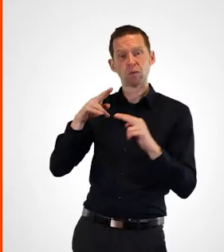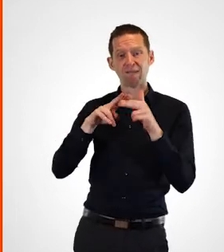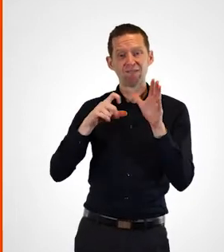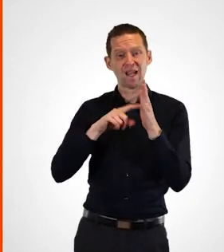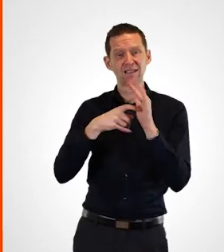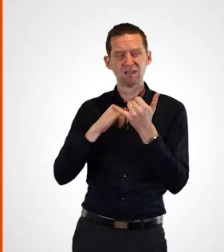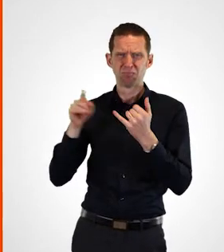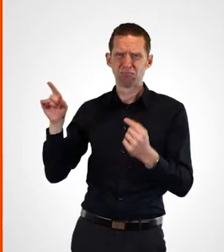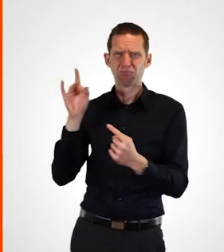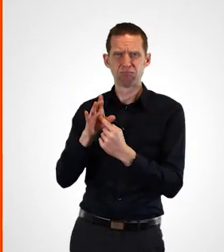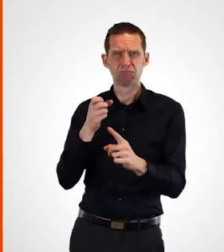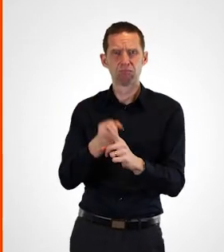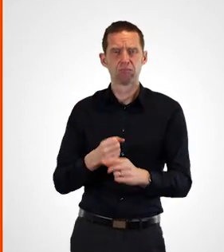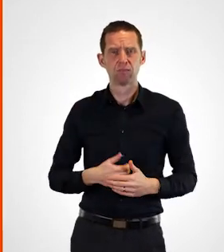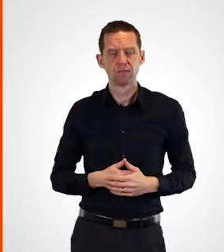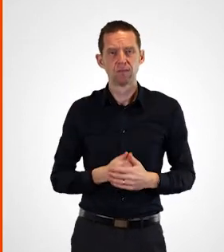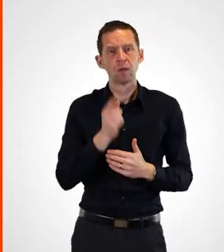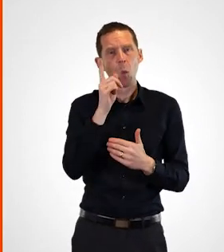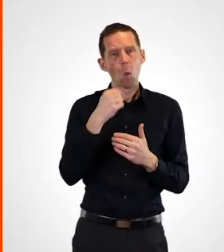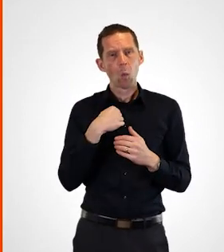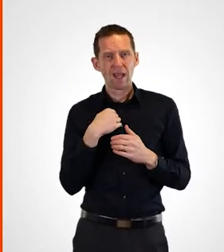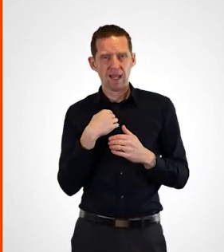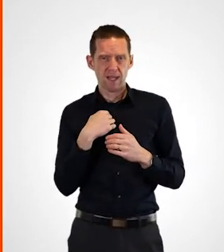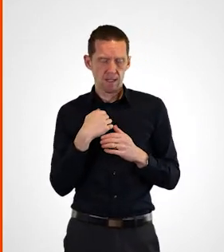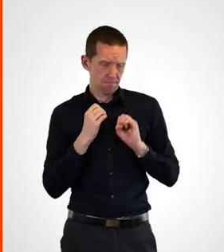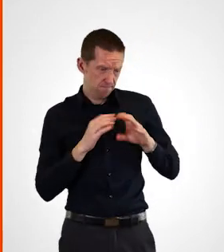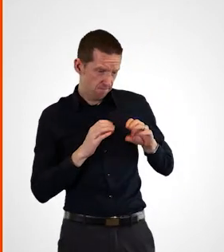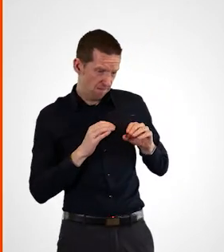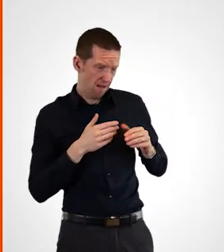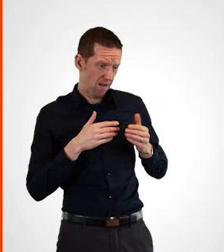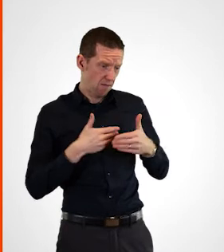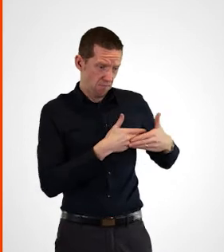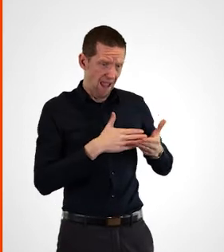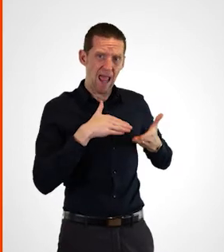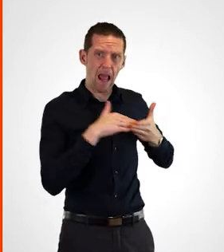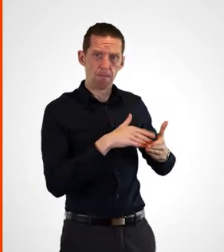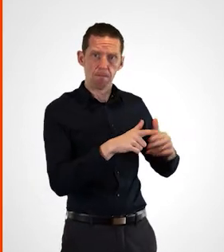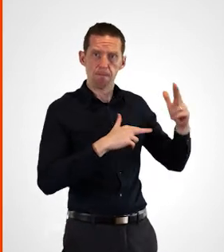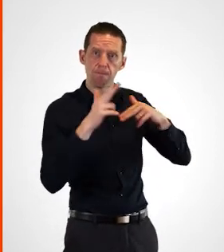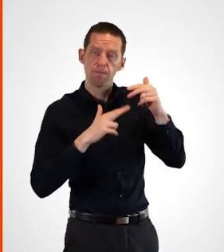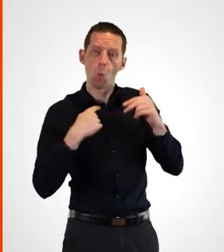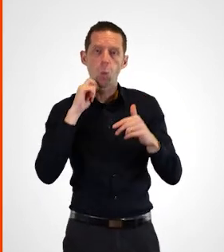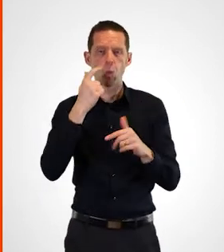are critical and that certain things that we do really help set children up. And those are some of the things we're going to explore in this presentation,